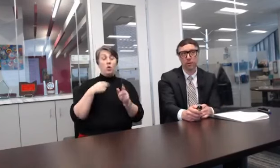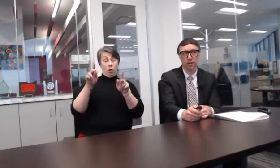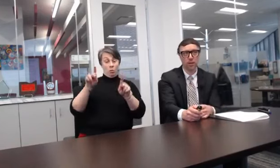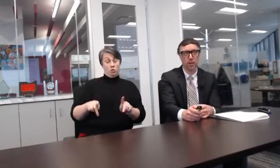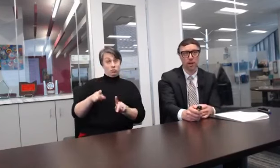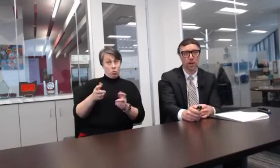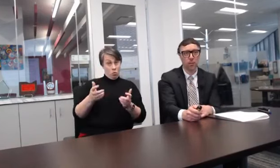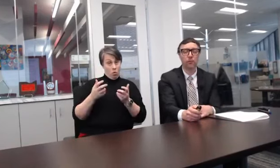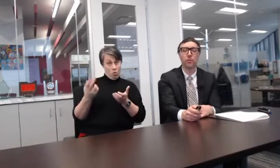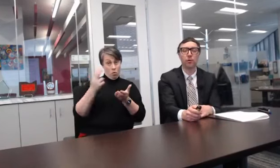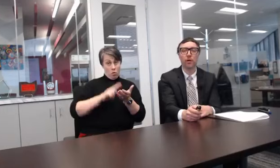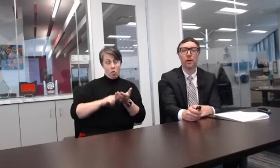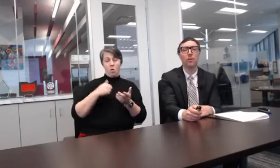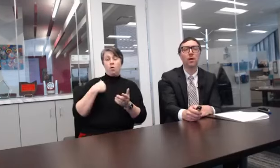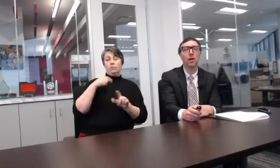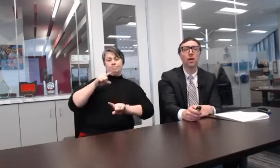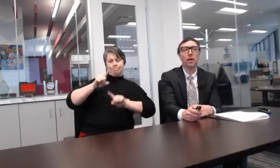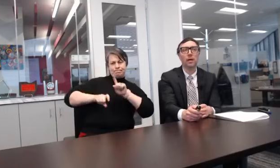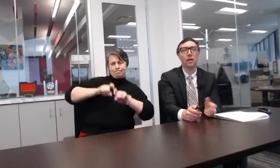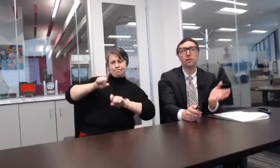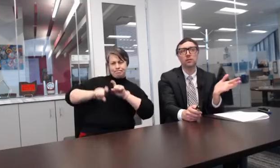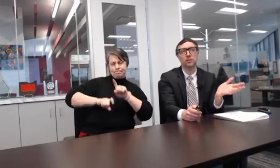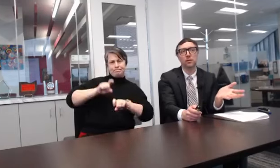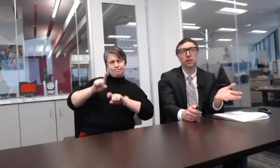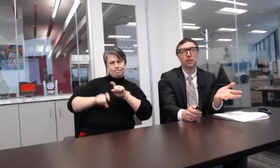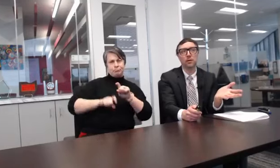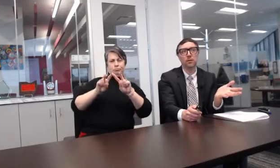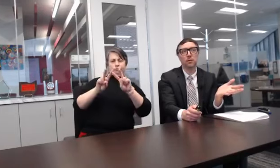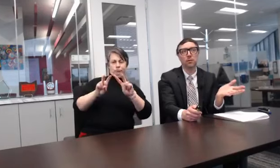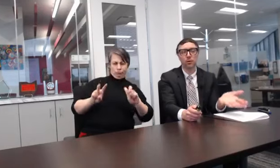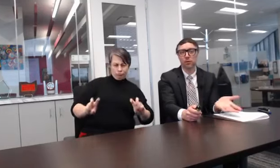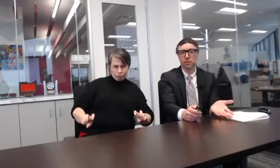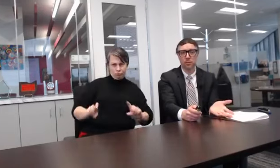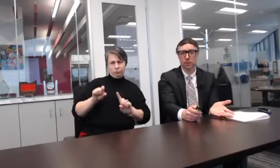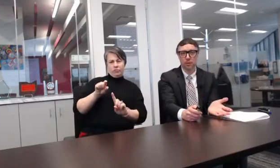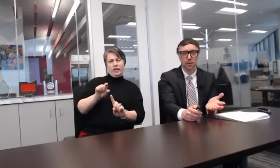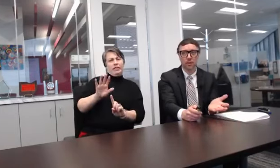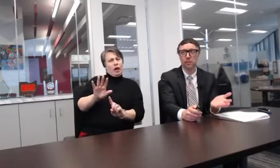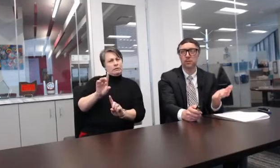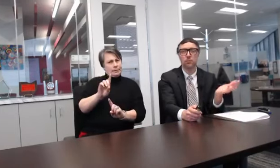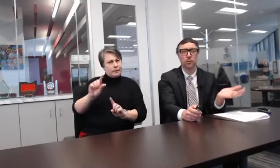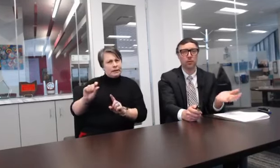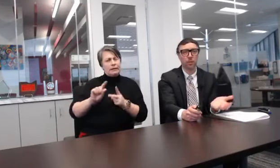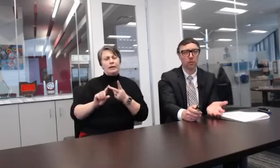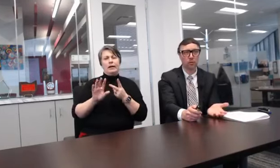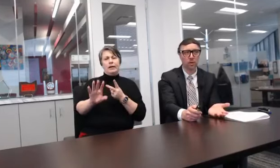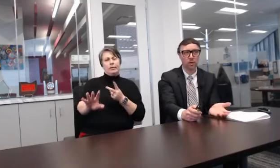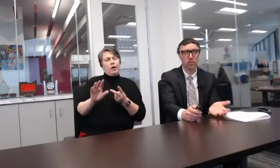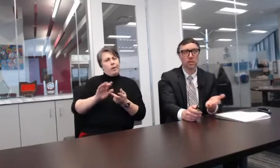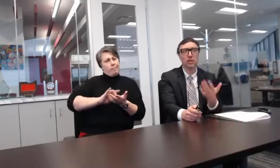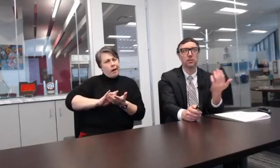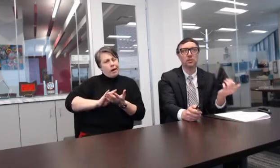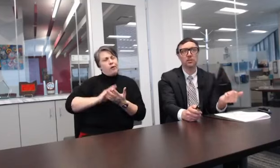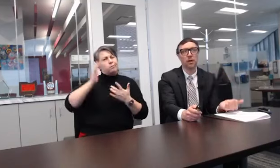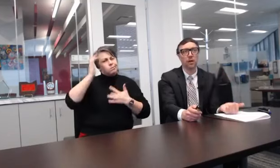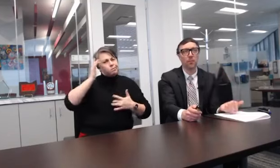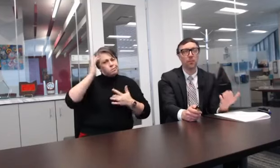in the IO Waiver program and what their disability is, what their medical condition is,